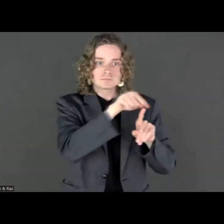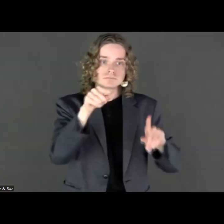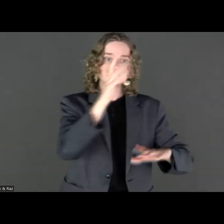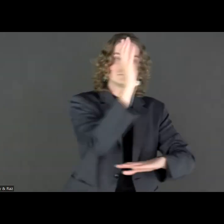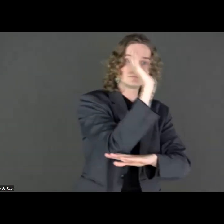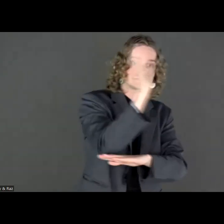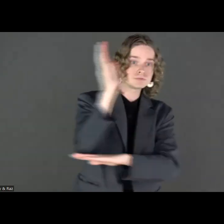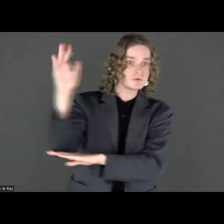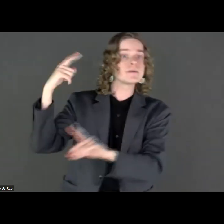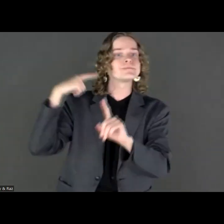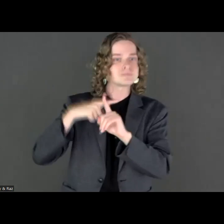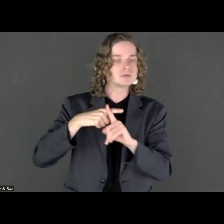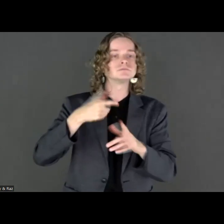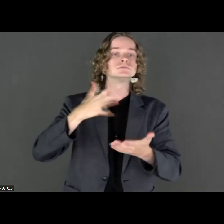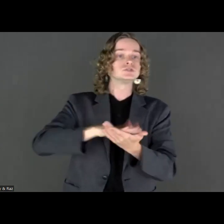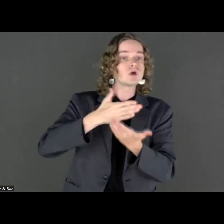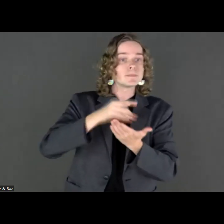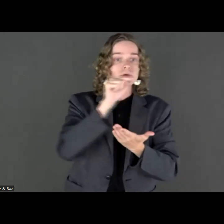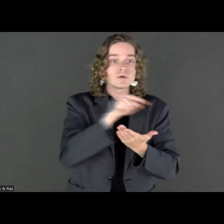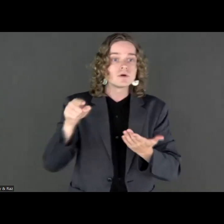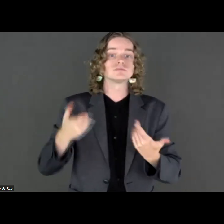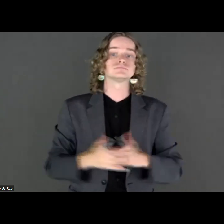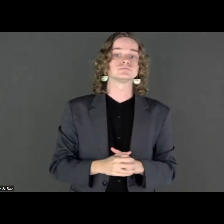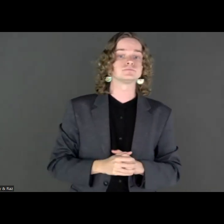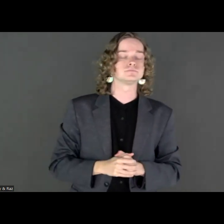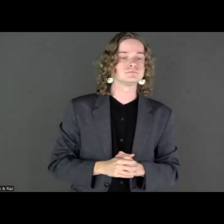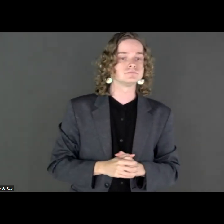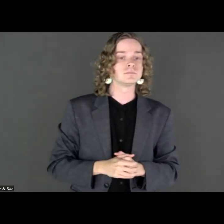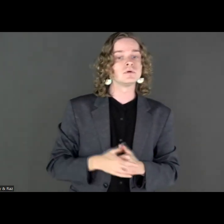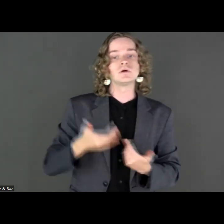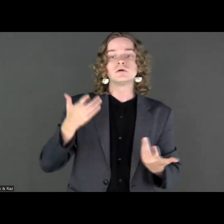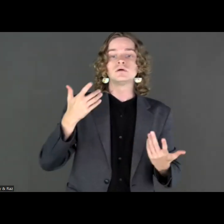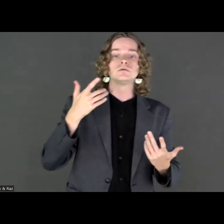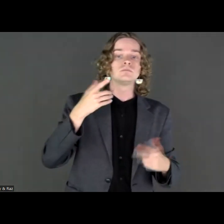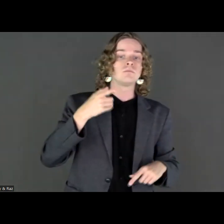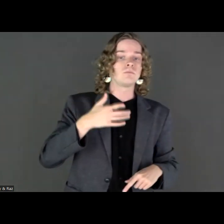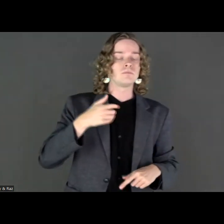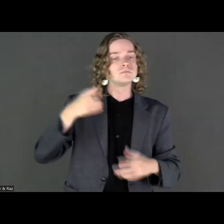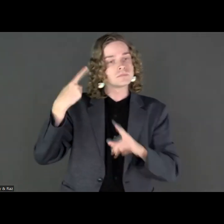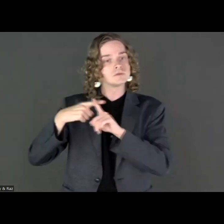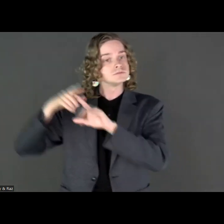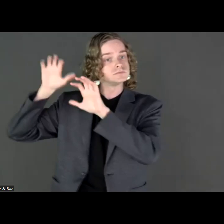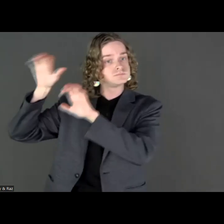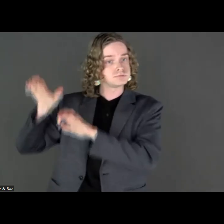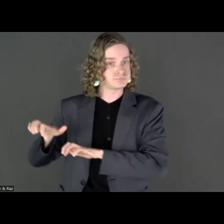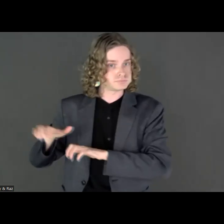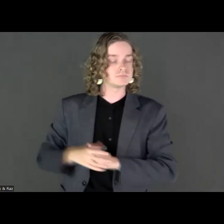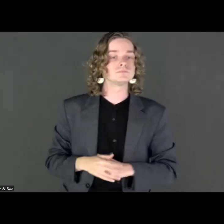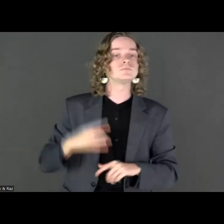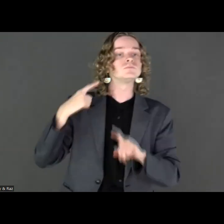accessibility I like to think then civility reference group for organizing this event,